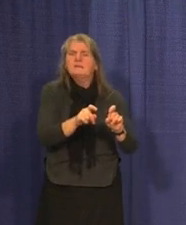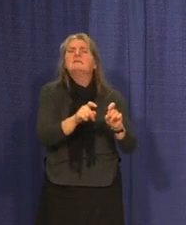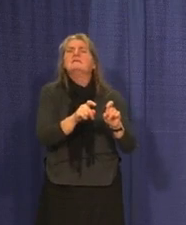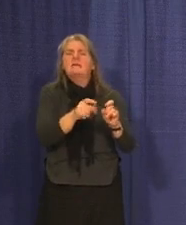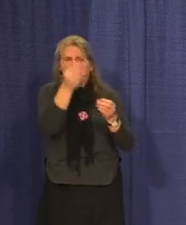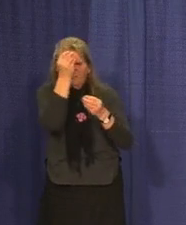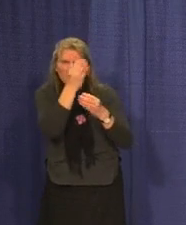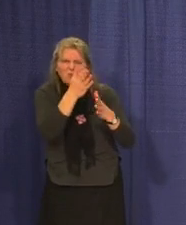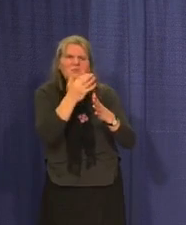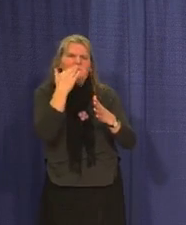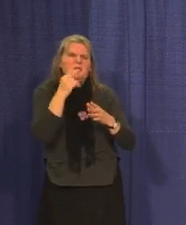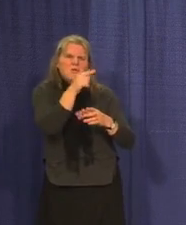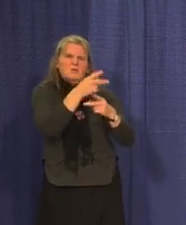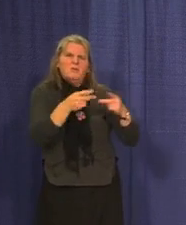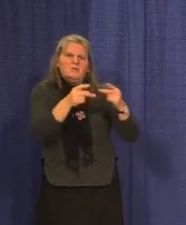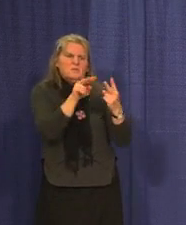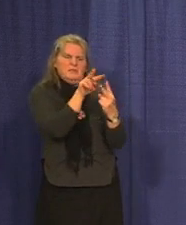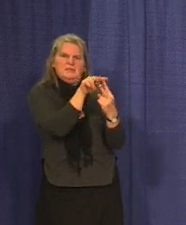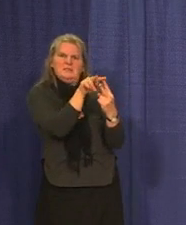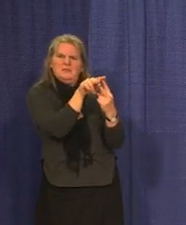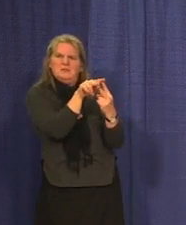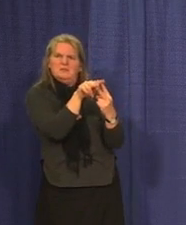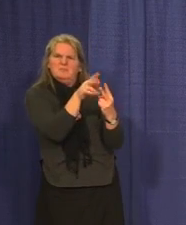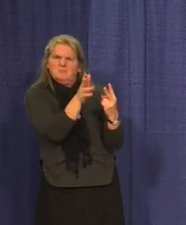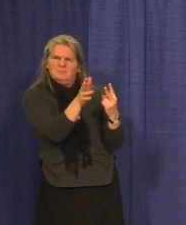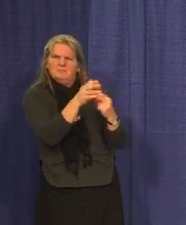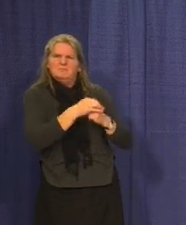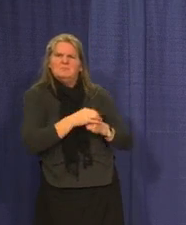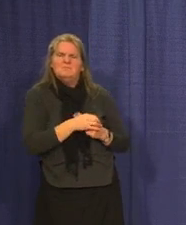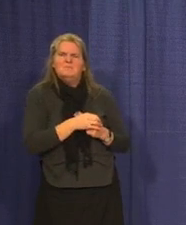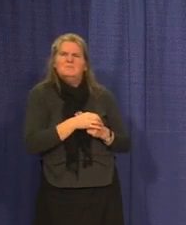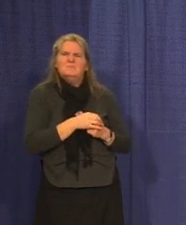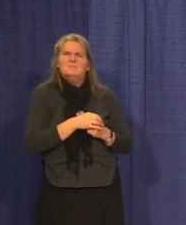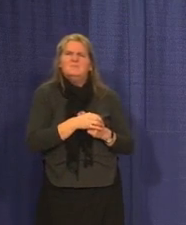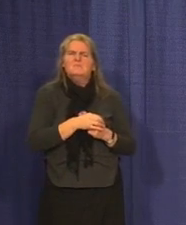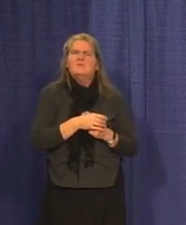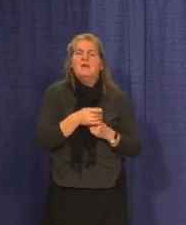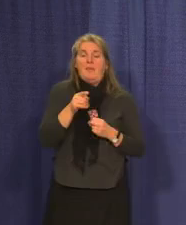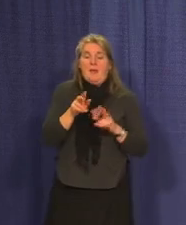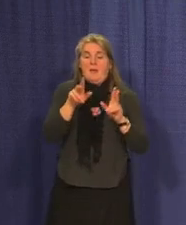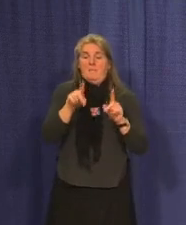testing and advise a testing centre that you were present at one of those locations.